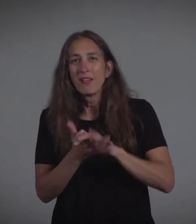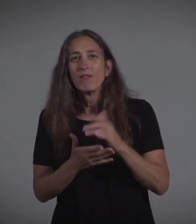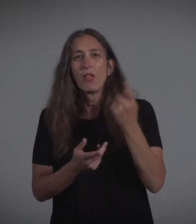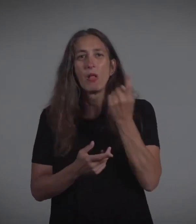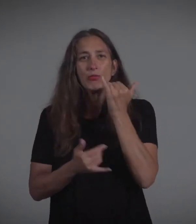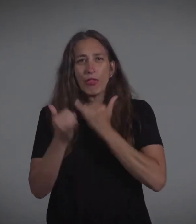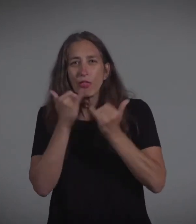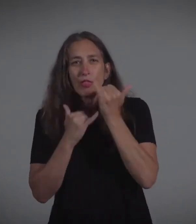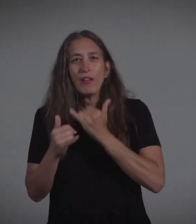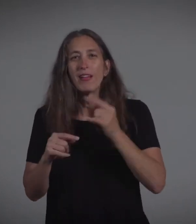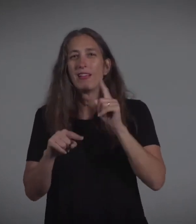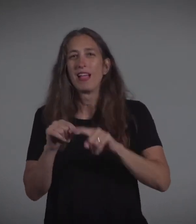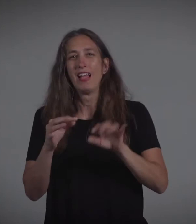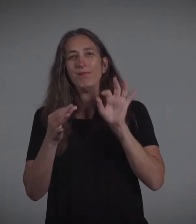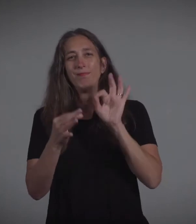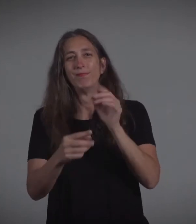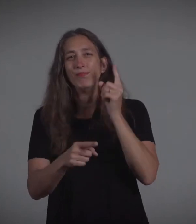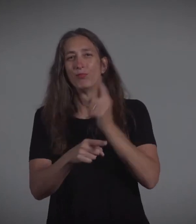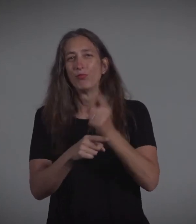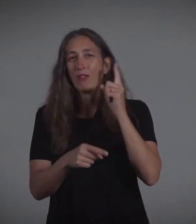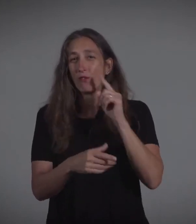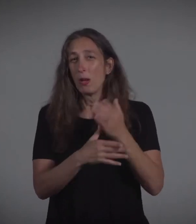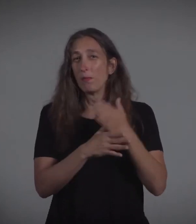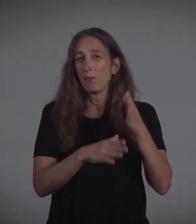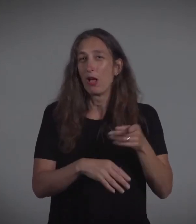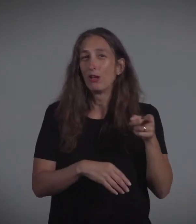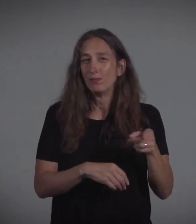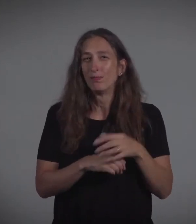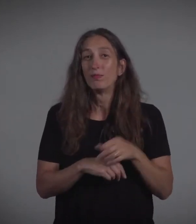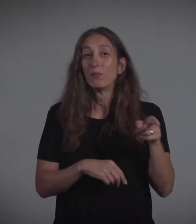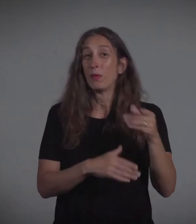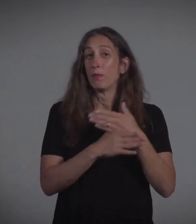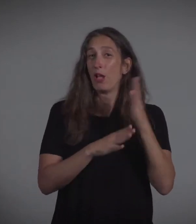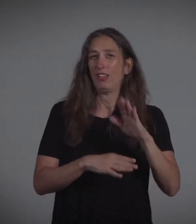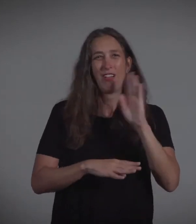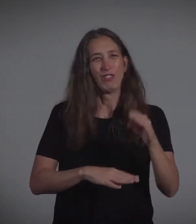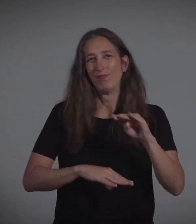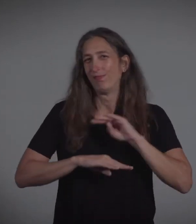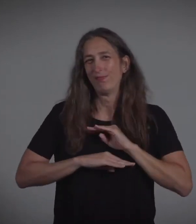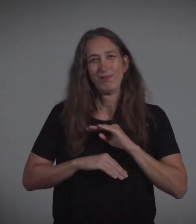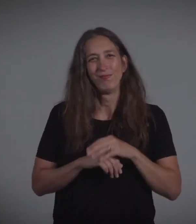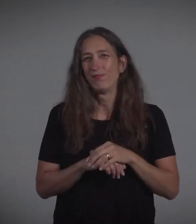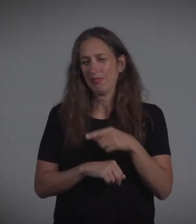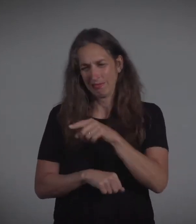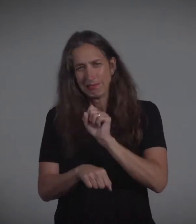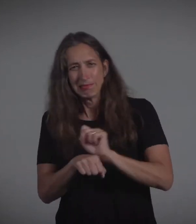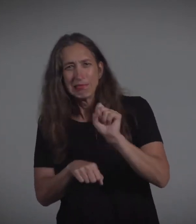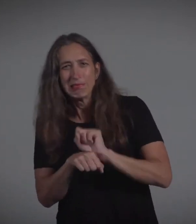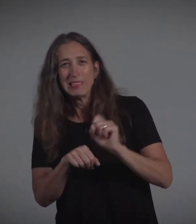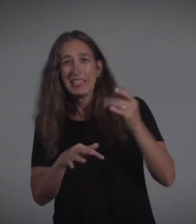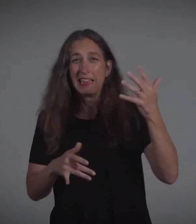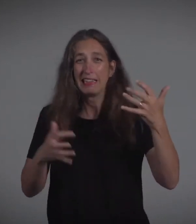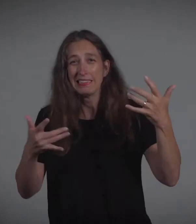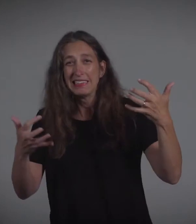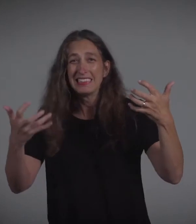They feel they are always wrong and can't ever satisfy the abusive partner, no matter what they do, it doesn't matter,